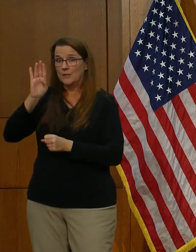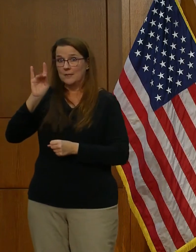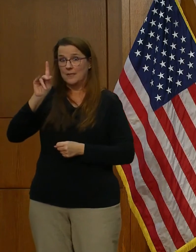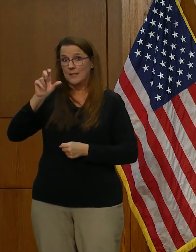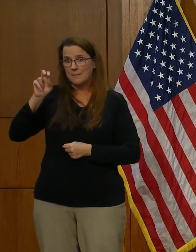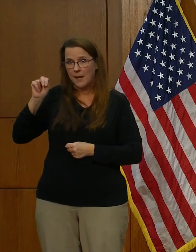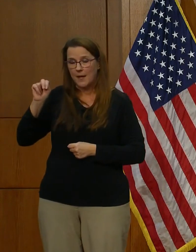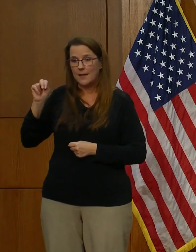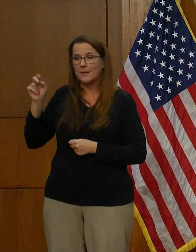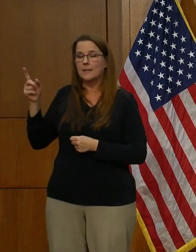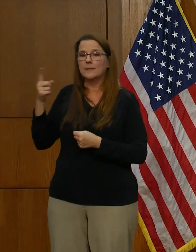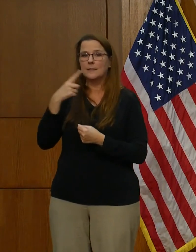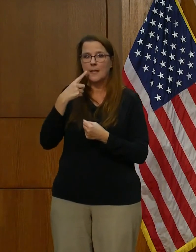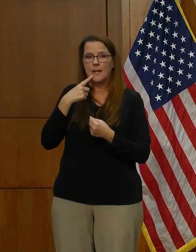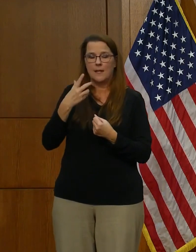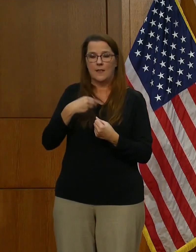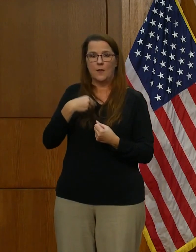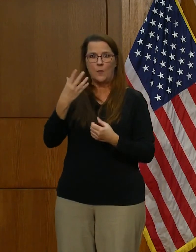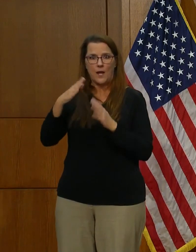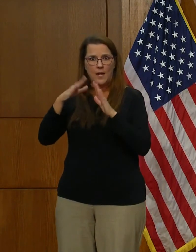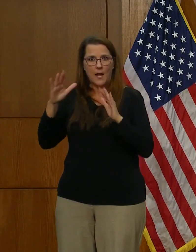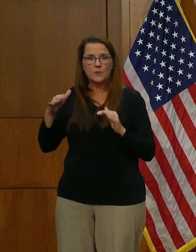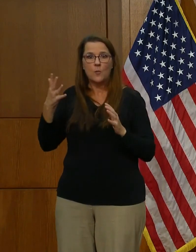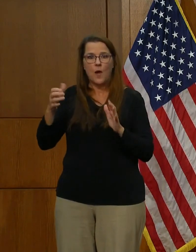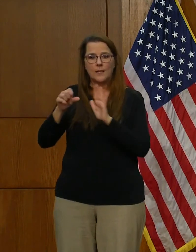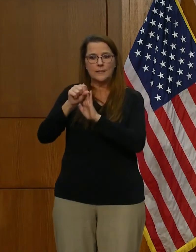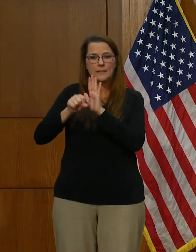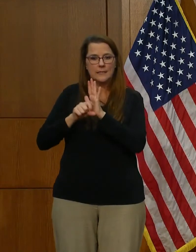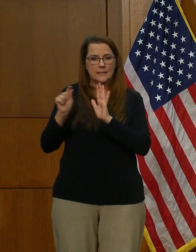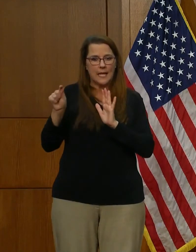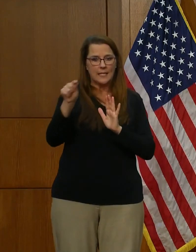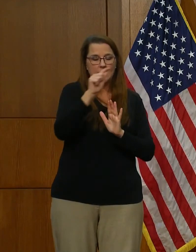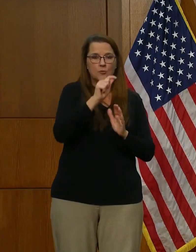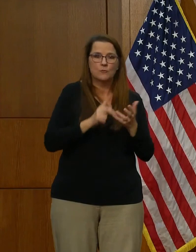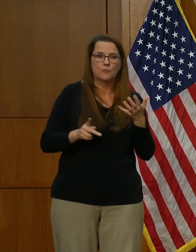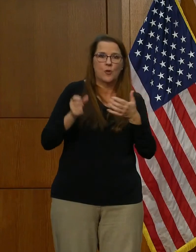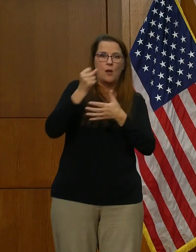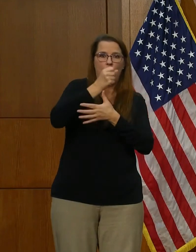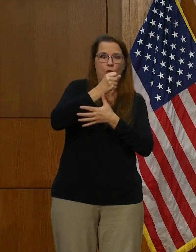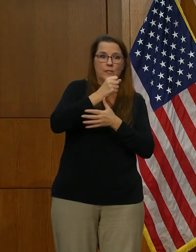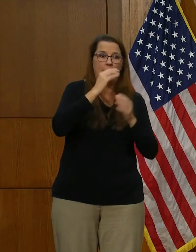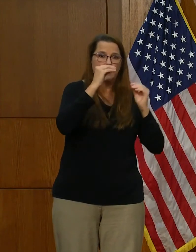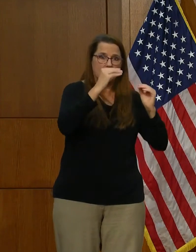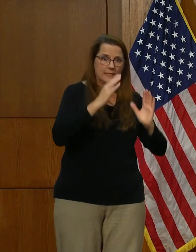PRESIDENT BIDEN ANNOUNCED THAT THE WHITE HOUSE WANTS STATES TO